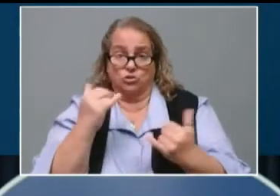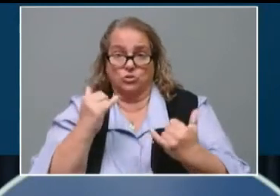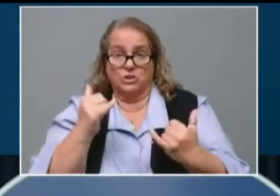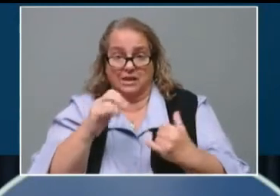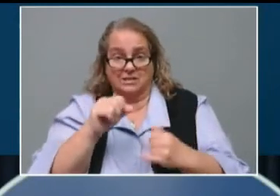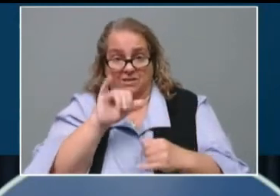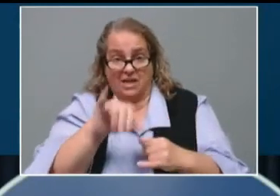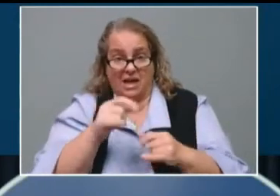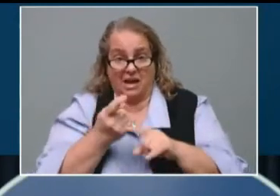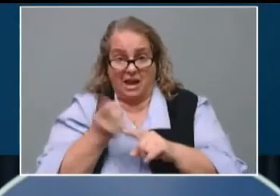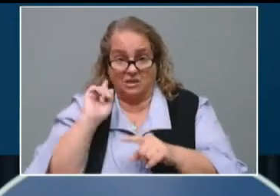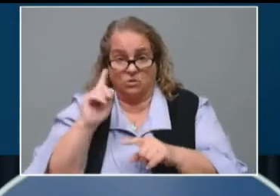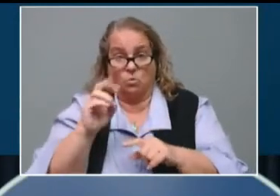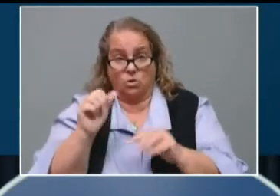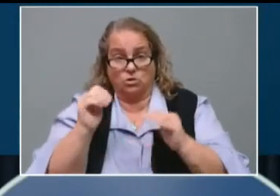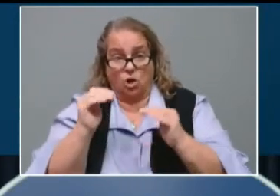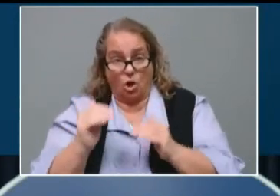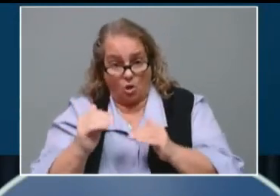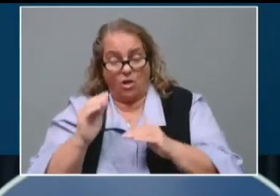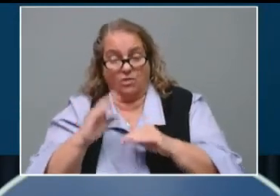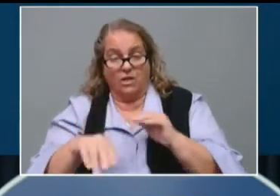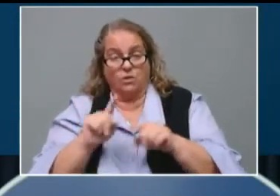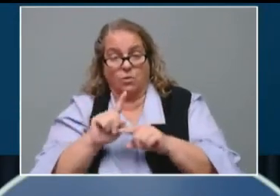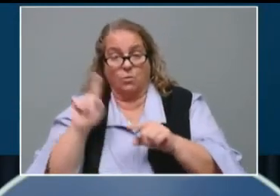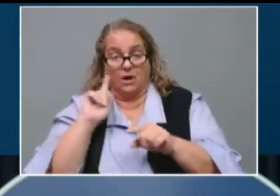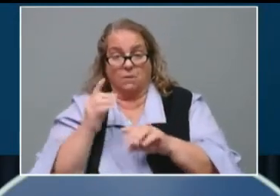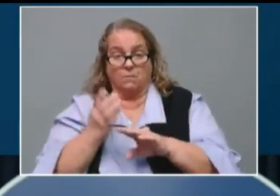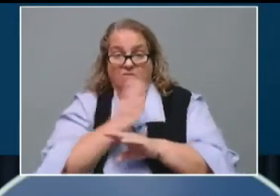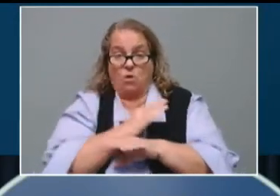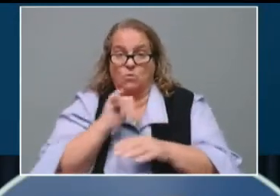lower than the week before. Which means we have been decreasing week over week